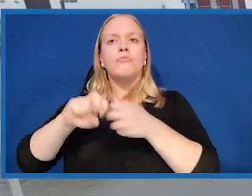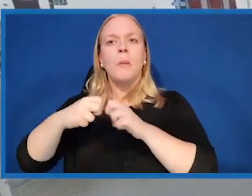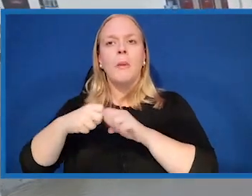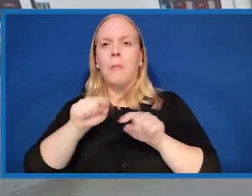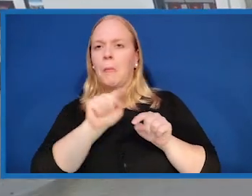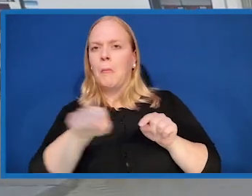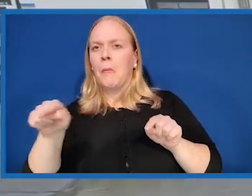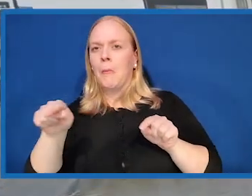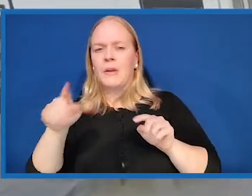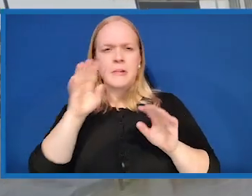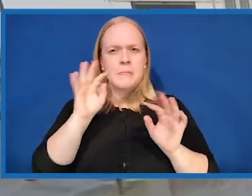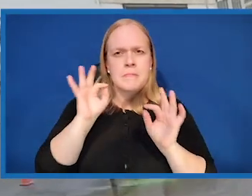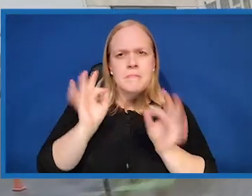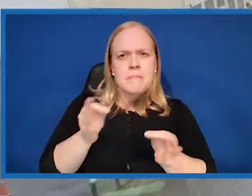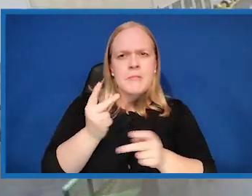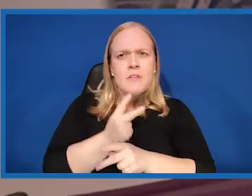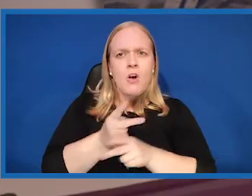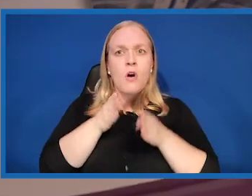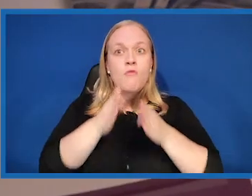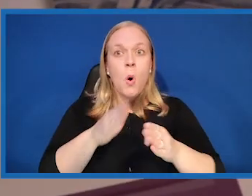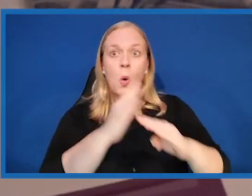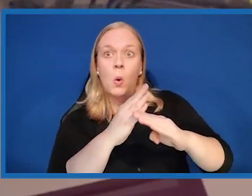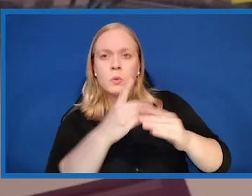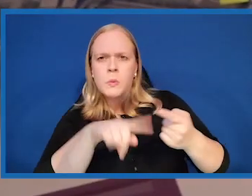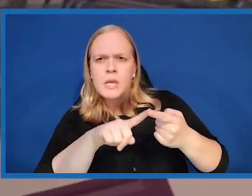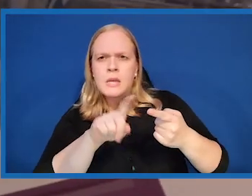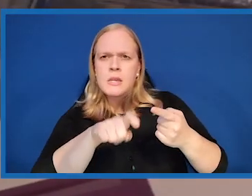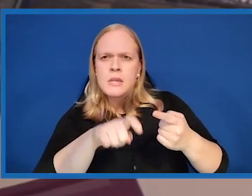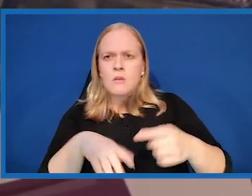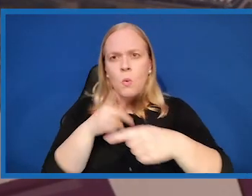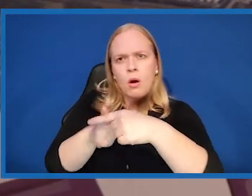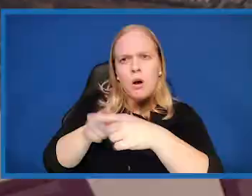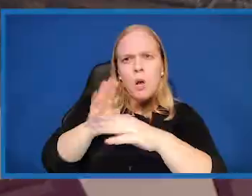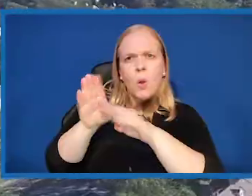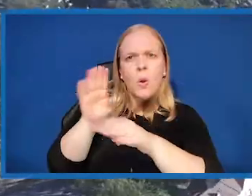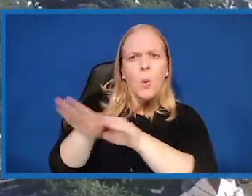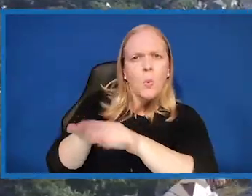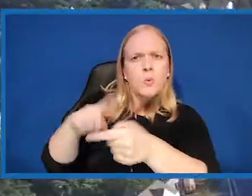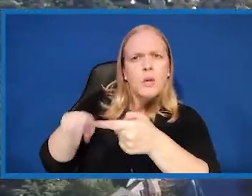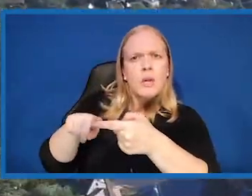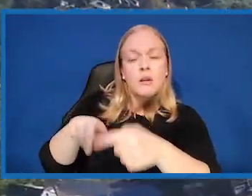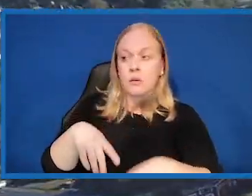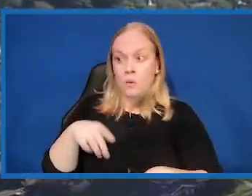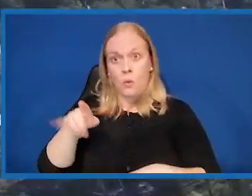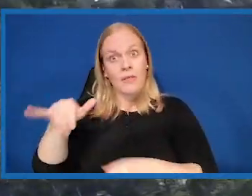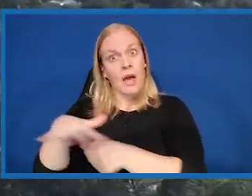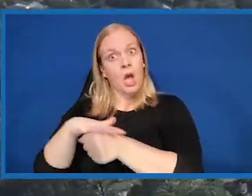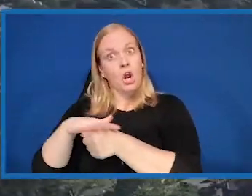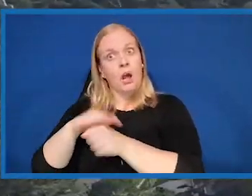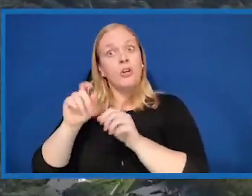OR INTERSECTIONS NEED TO BE CLOSED WHEN. WHERE THESE PROJECTS SHOULD BE PERMITTED, WILL THIS BUILDING LAST THE THIRTY-YEAR LIFE